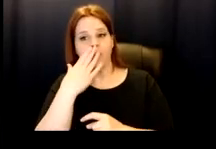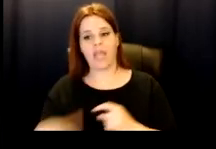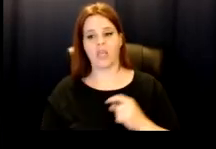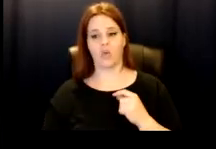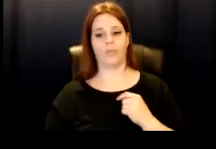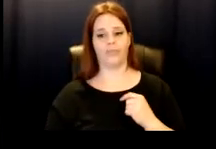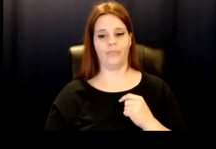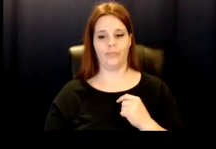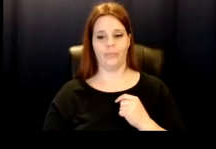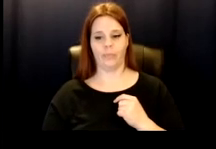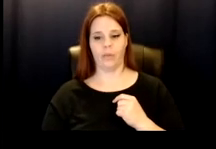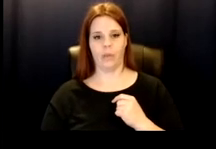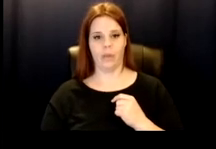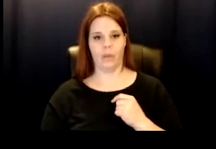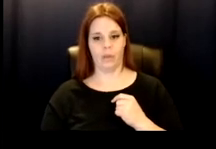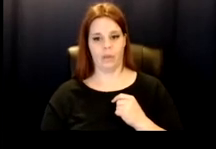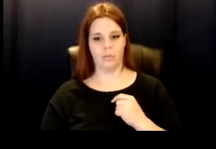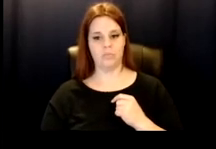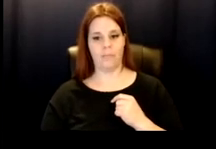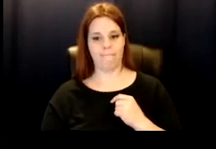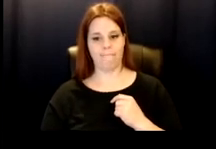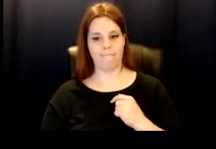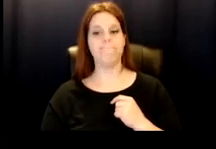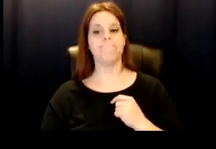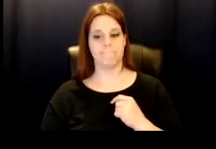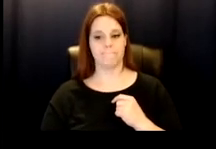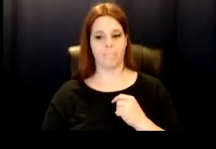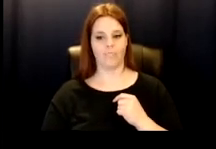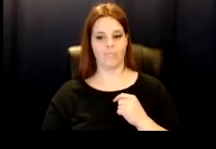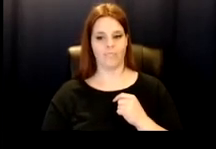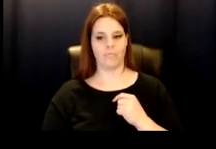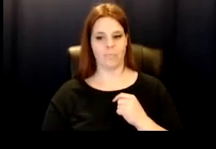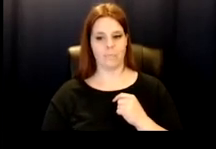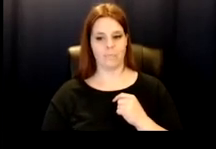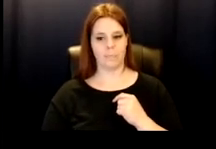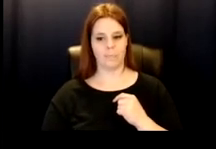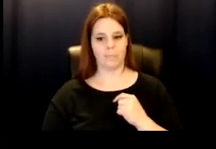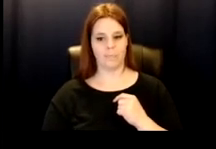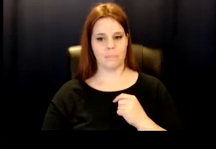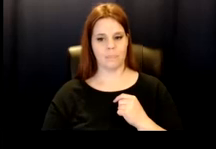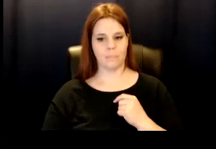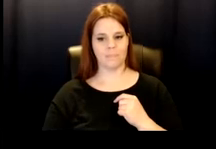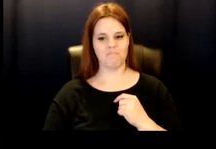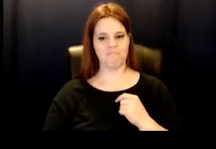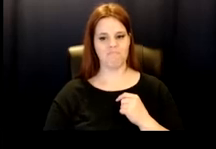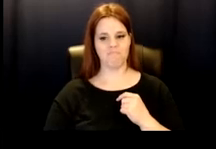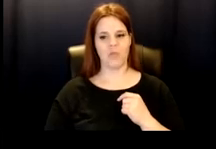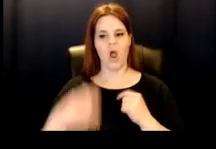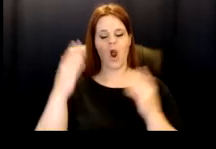Kim: All right. Our next question is for Phil. This comes from Oce Harrison of the